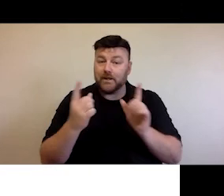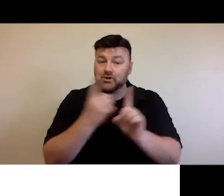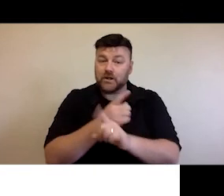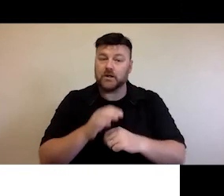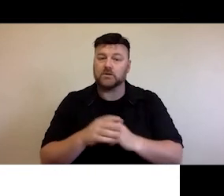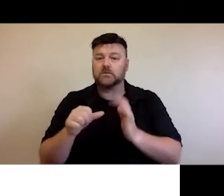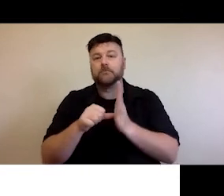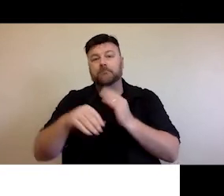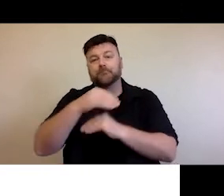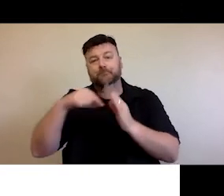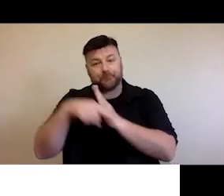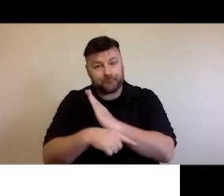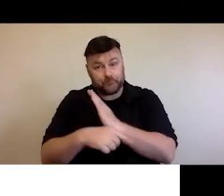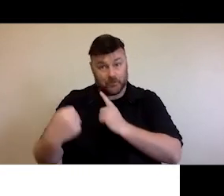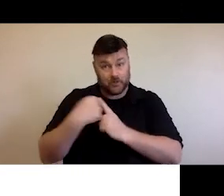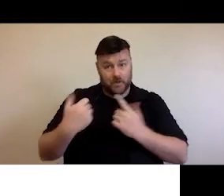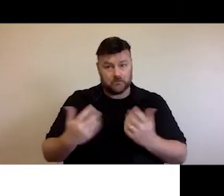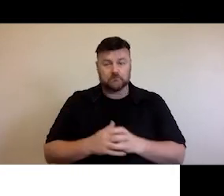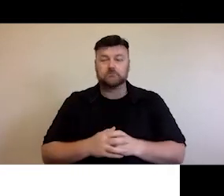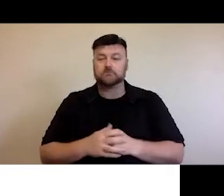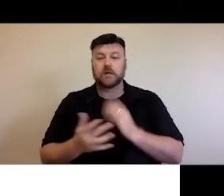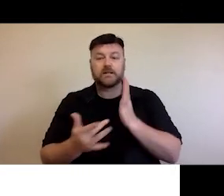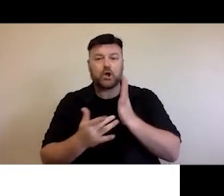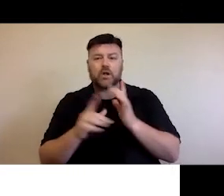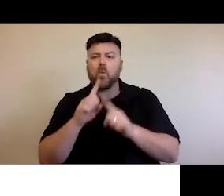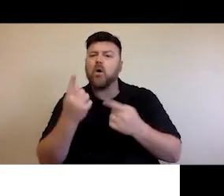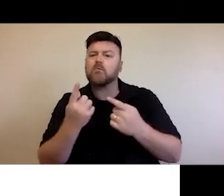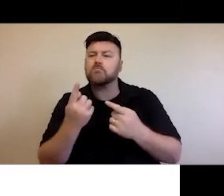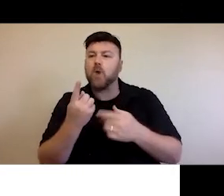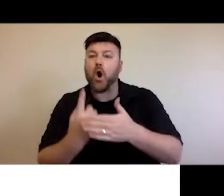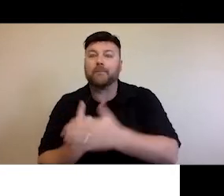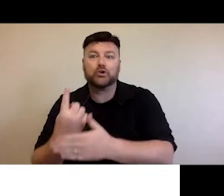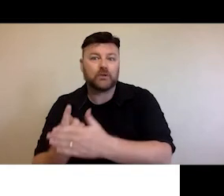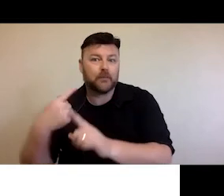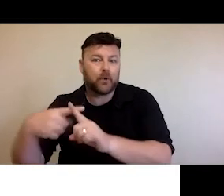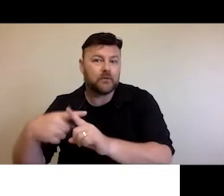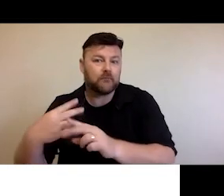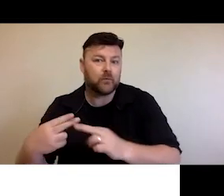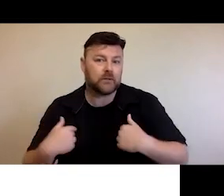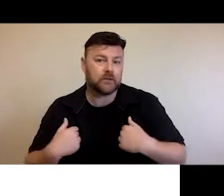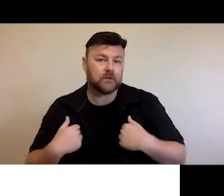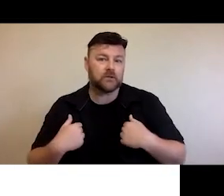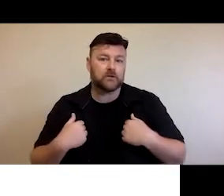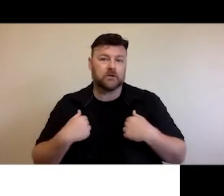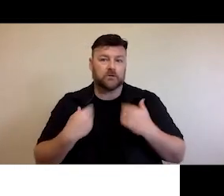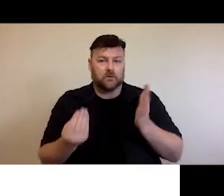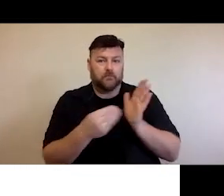about that. Technologically, what are the opportunities? Get really specific and say, "I've come up with these great ideas in this time of